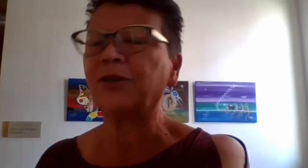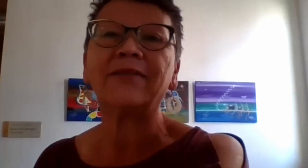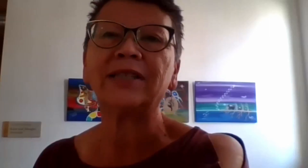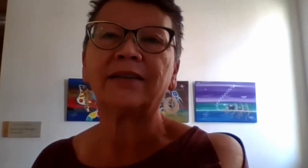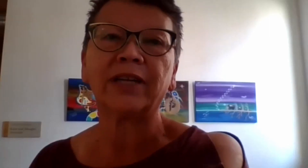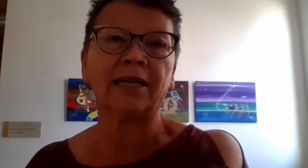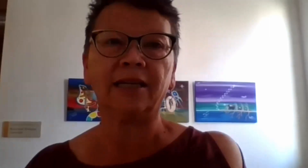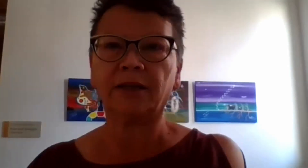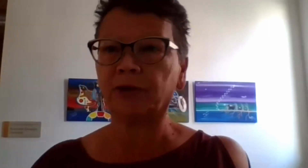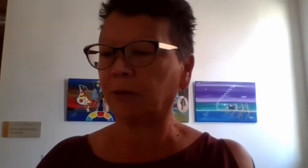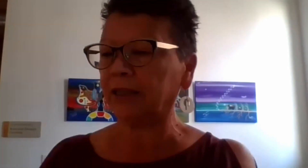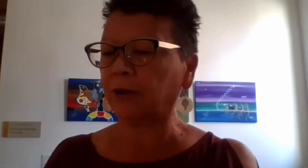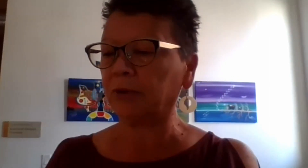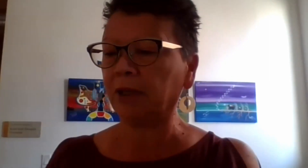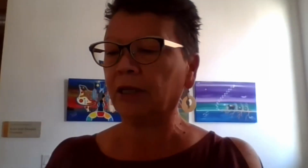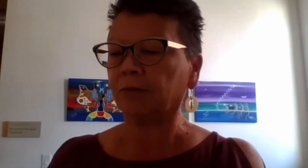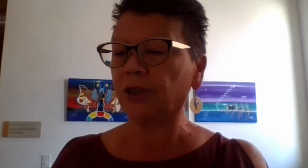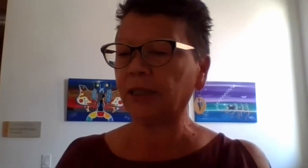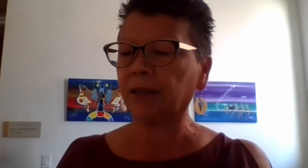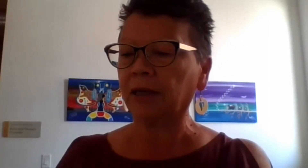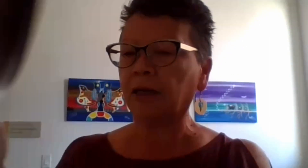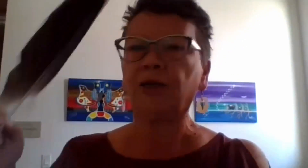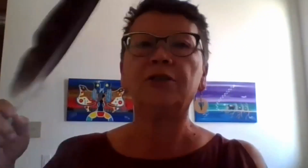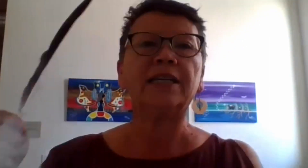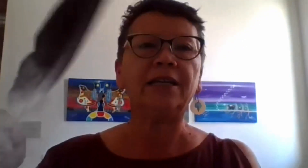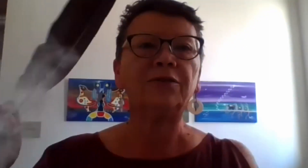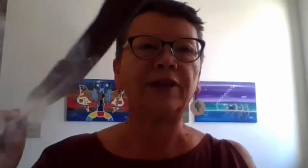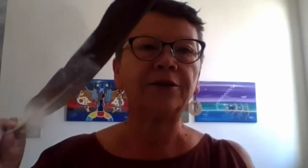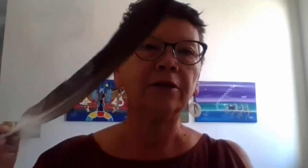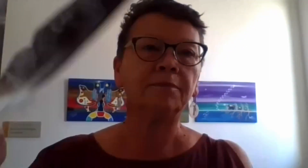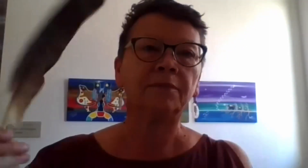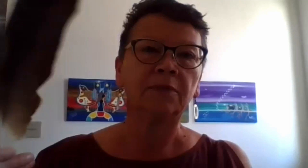that’s who gave us everything in the first place. So I’m just using an eagle feather,